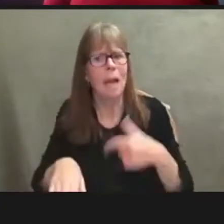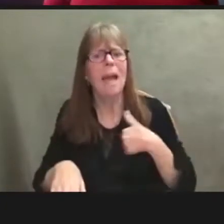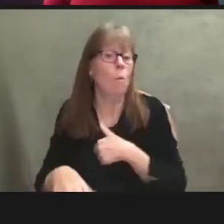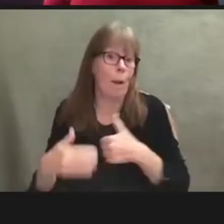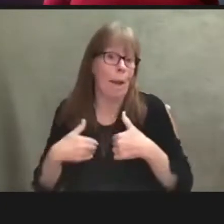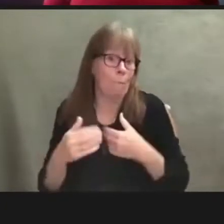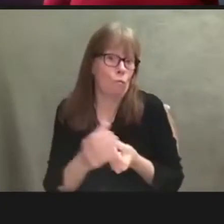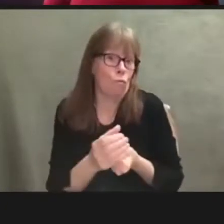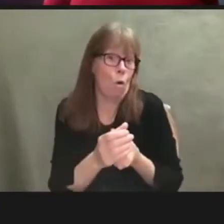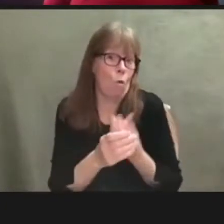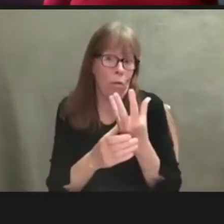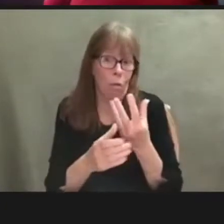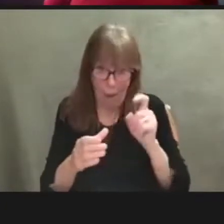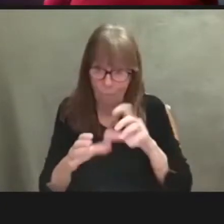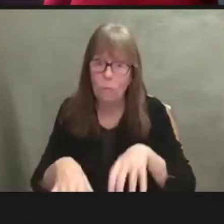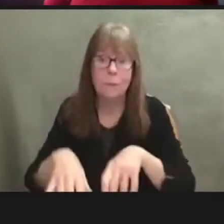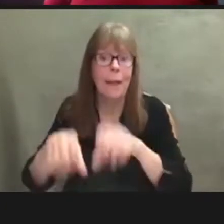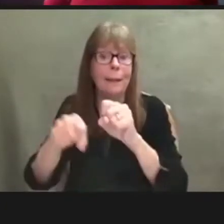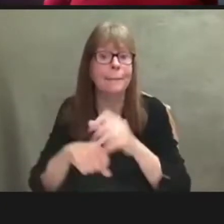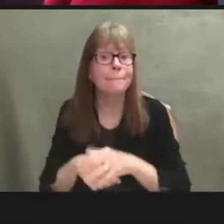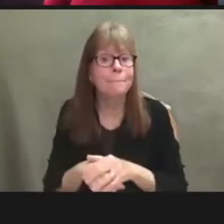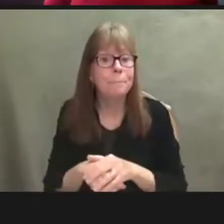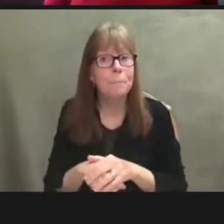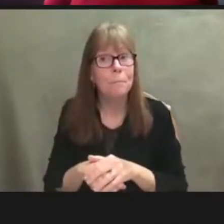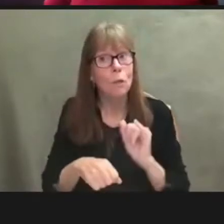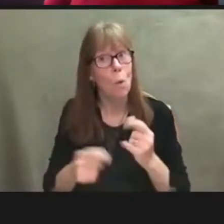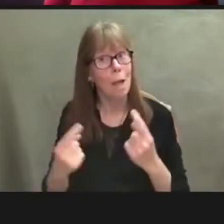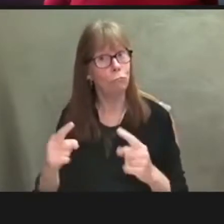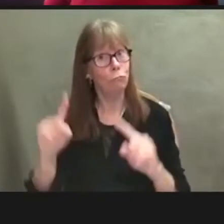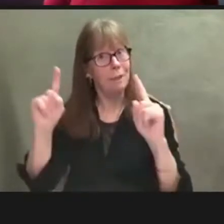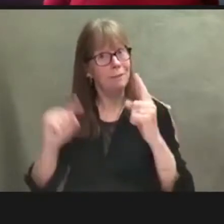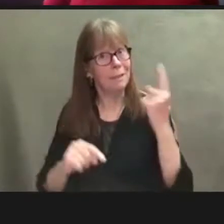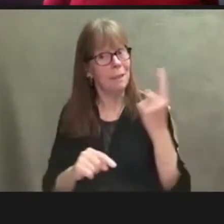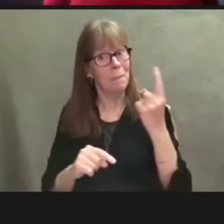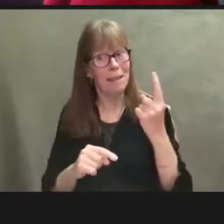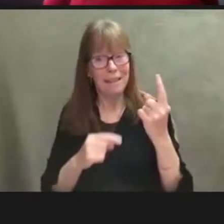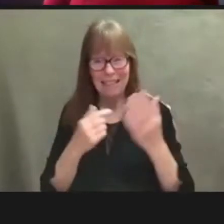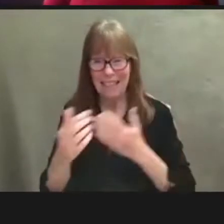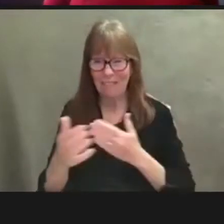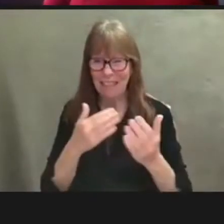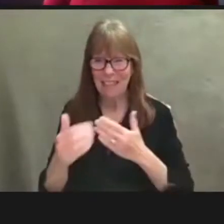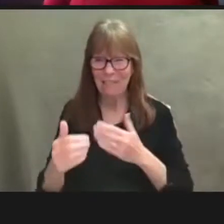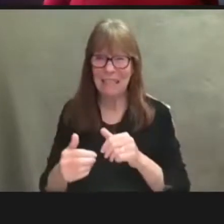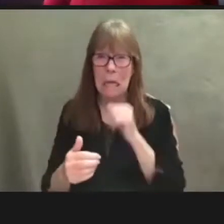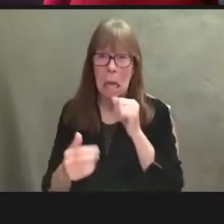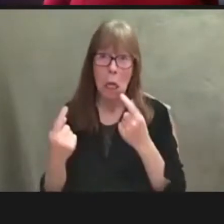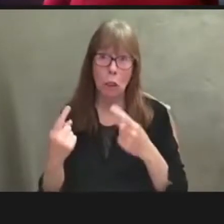And I think being inspired to achieve something, even when it might not be achievable, like